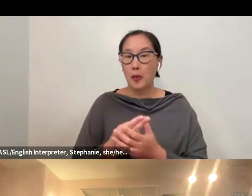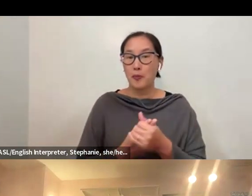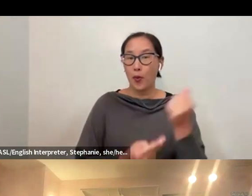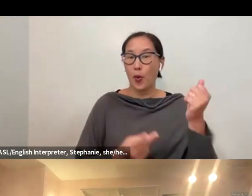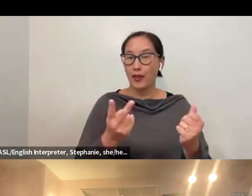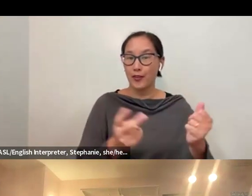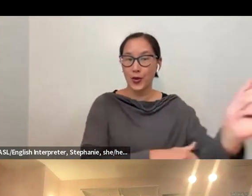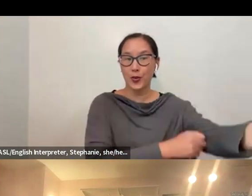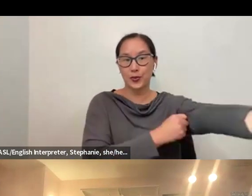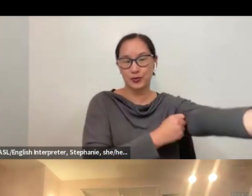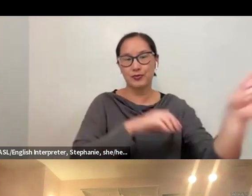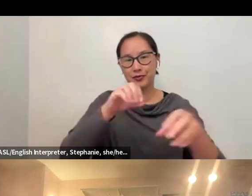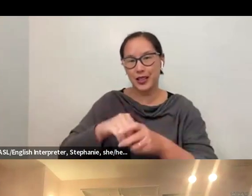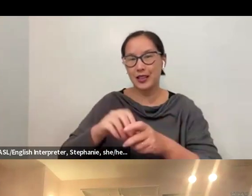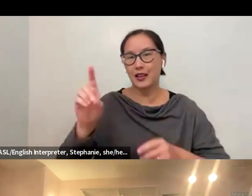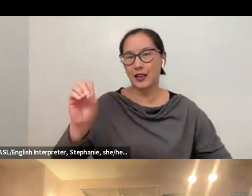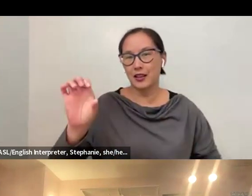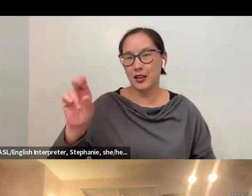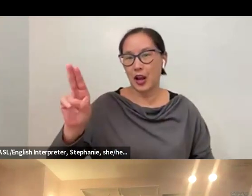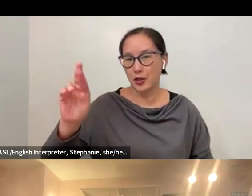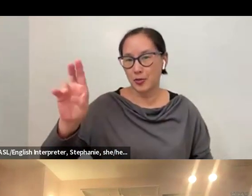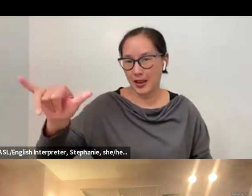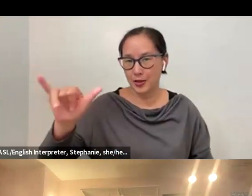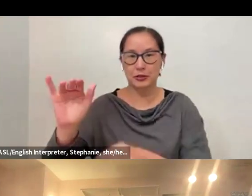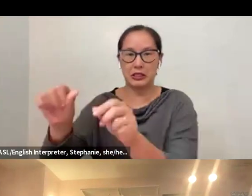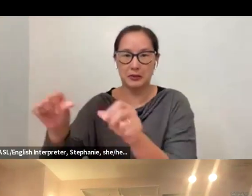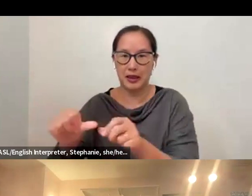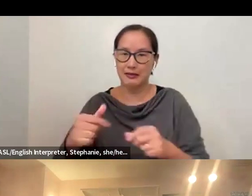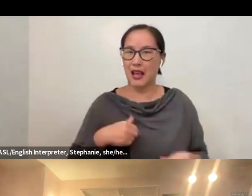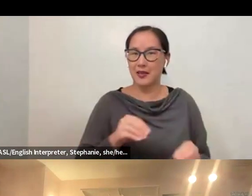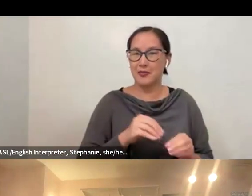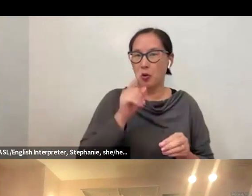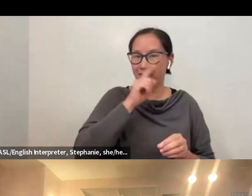and I'm more in the fiction space and so for me,